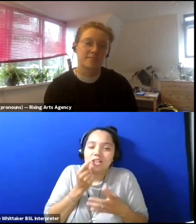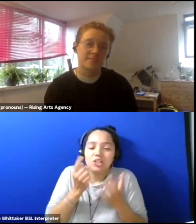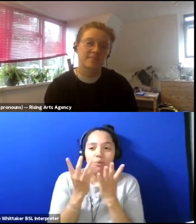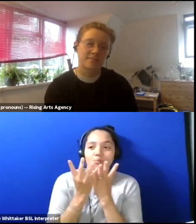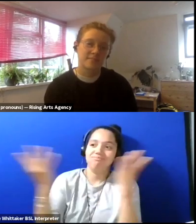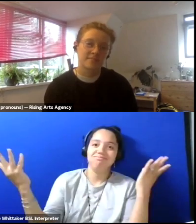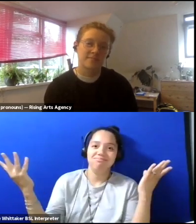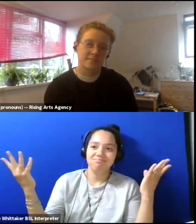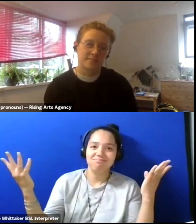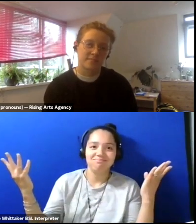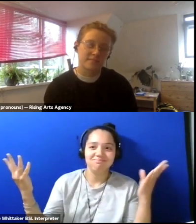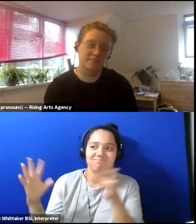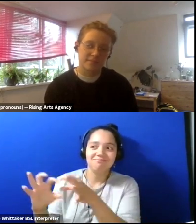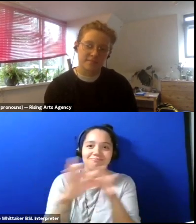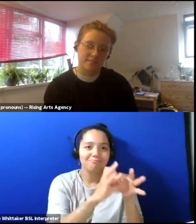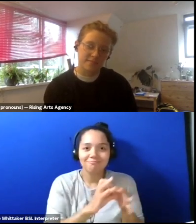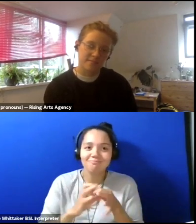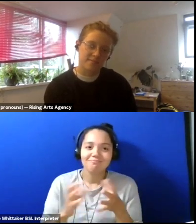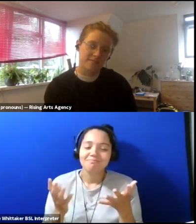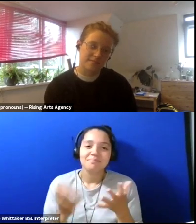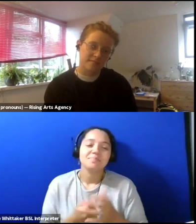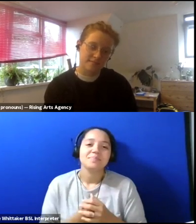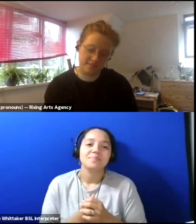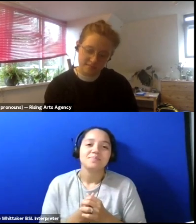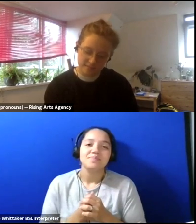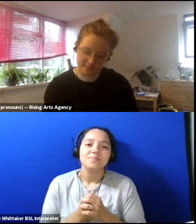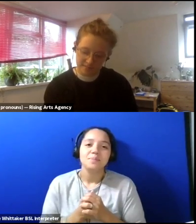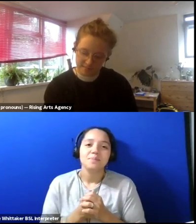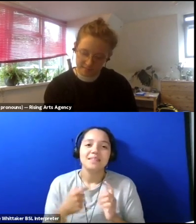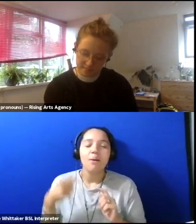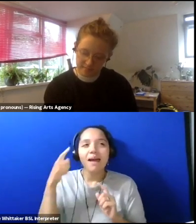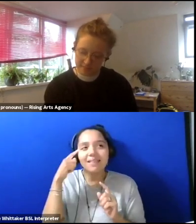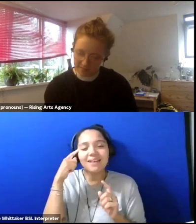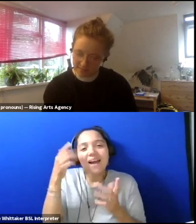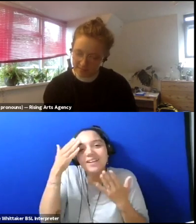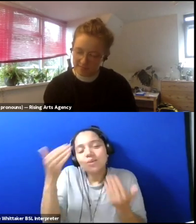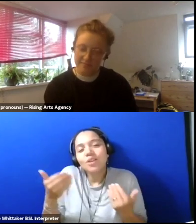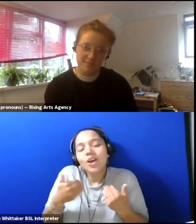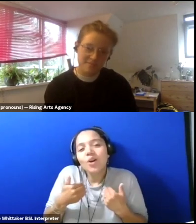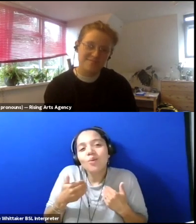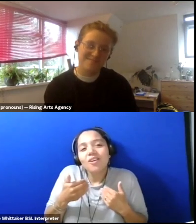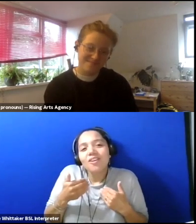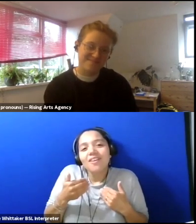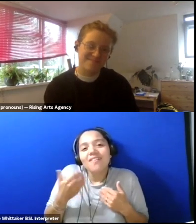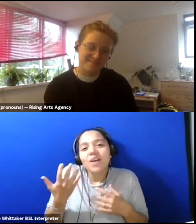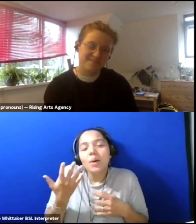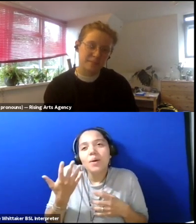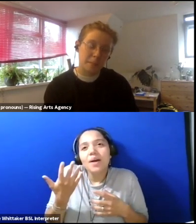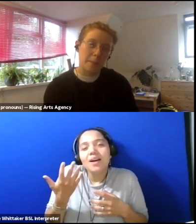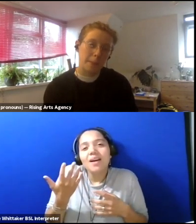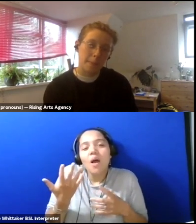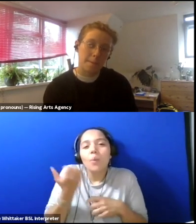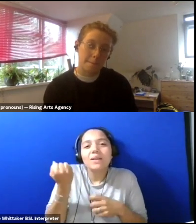Yeah, I think, I don't know for me, wins have just been being able as a